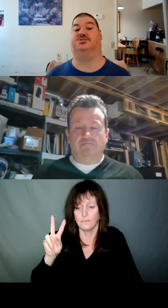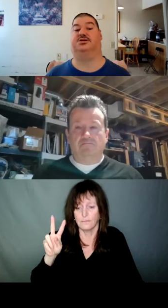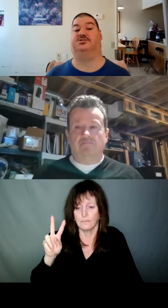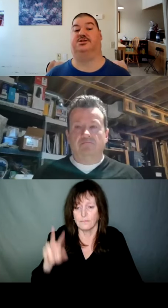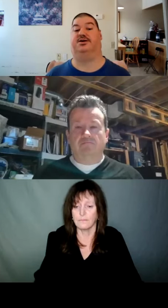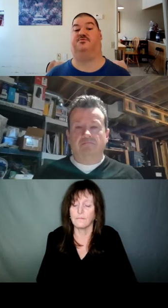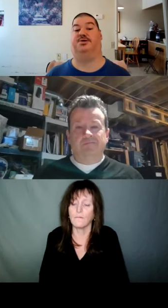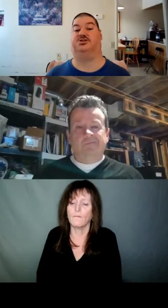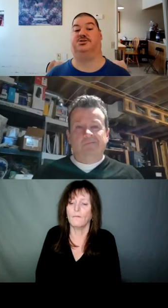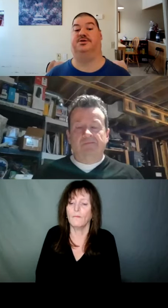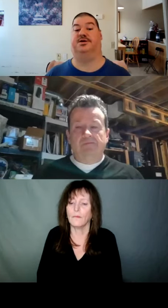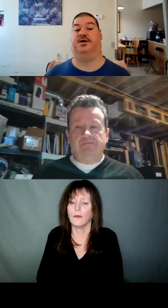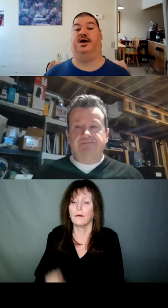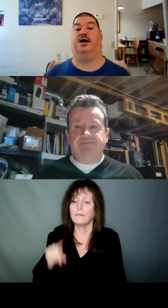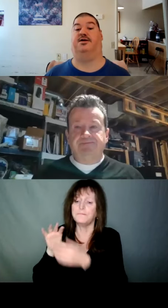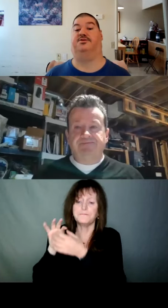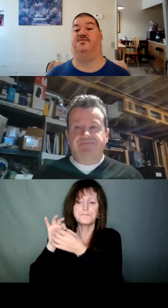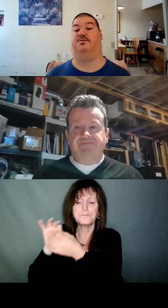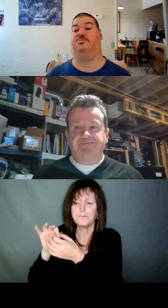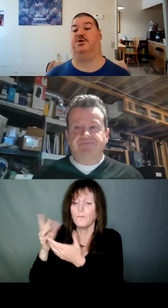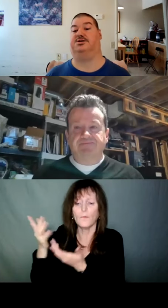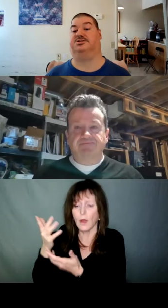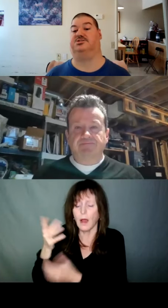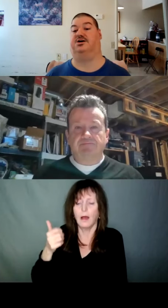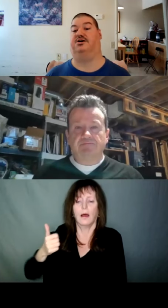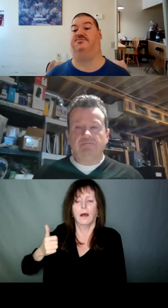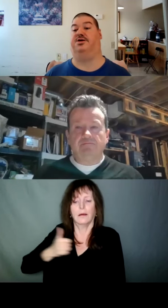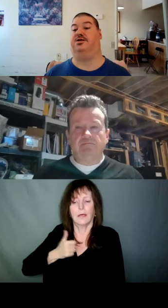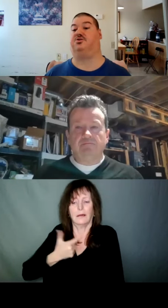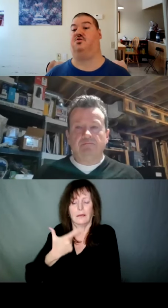This workshop is based on Canada and Ontario vaccine